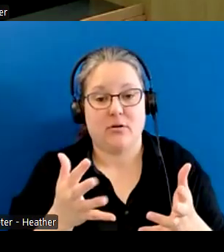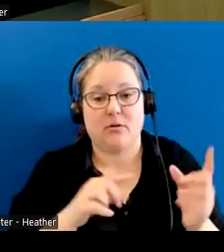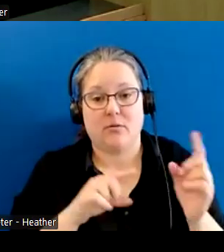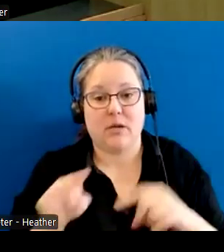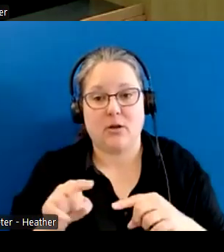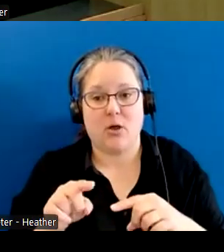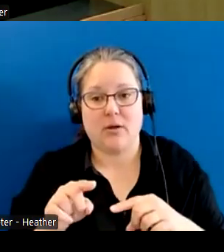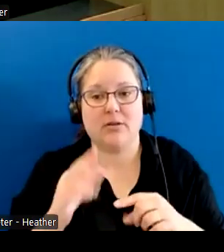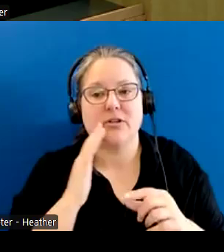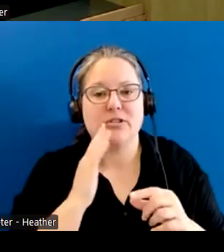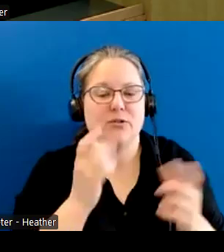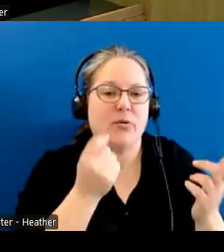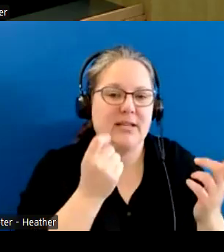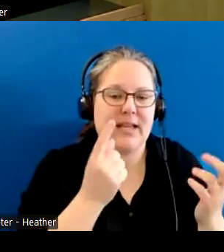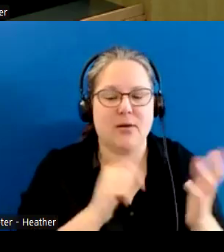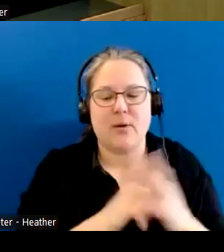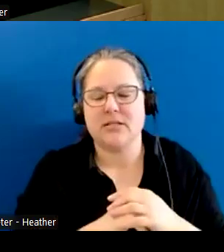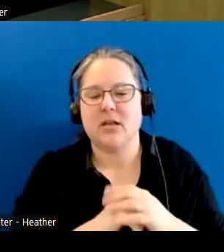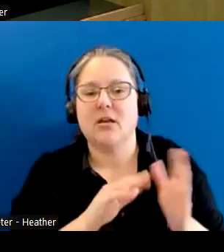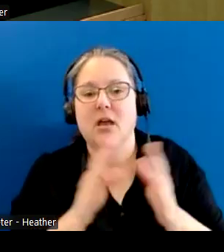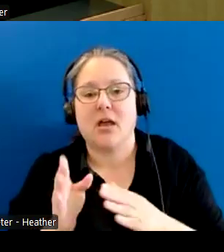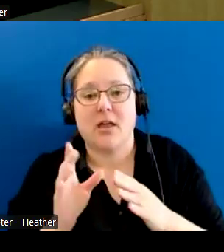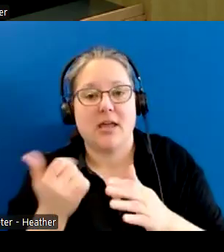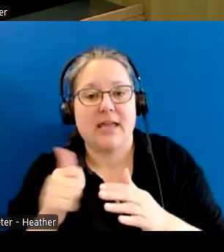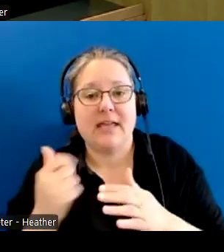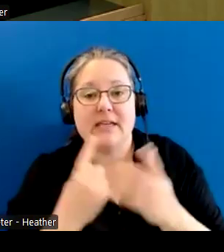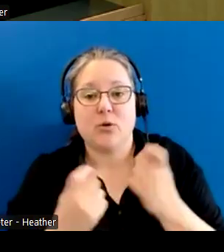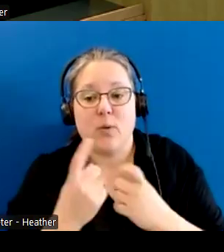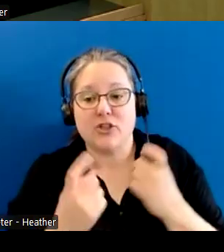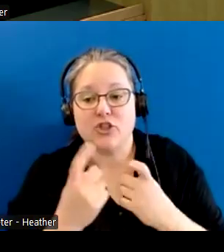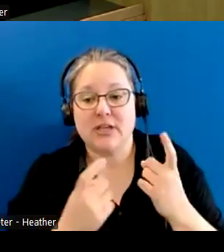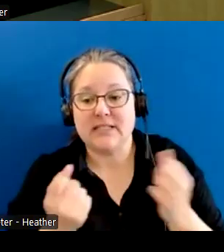to the chase because you know what the takeaways are and see if you have any questions or is there